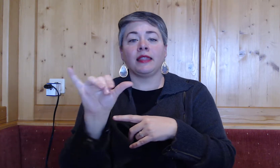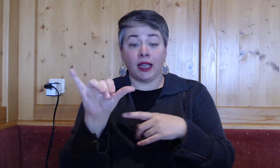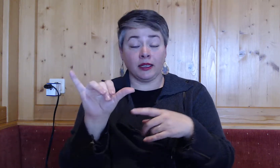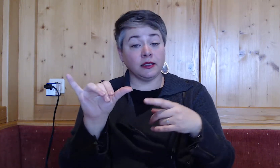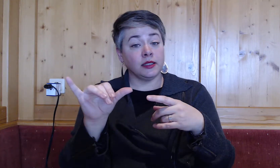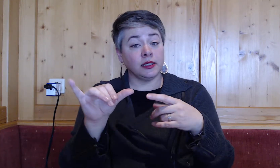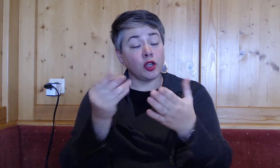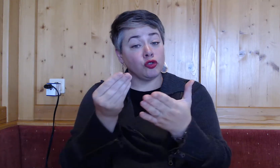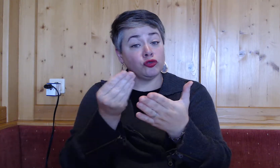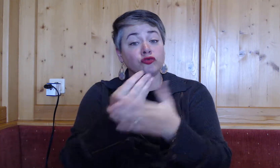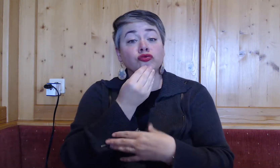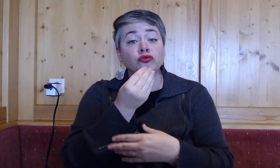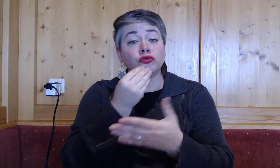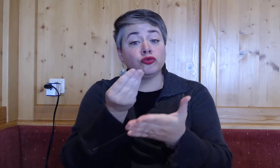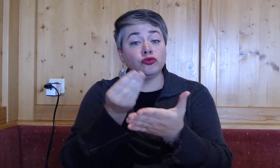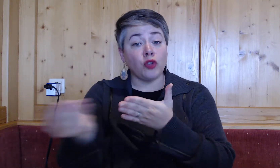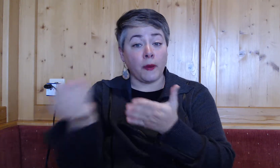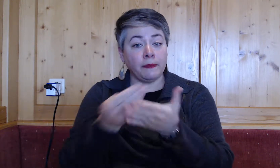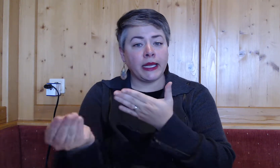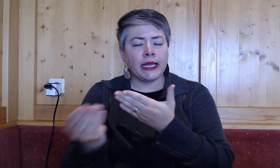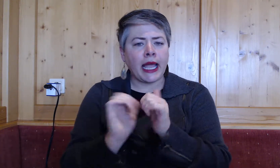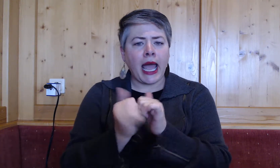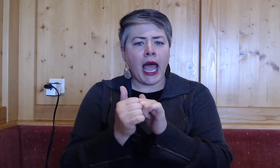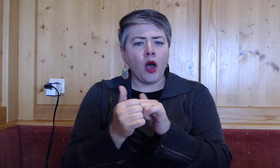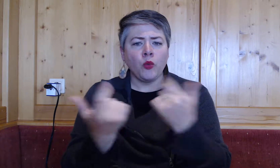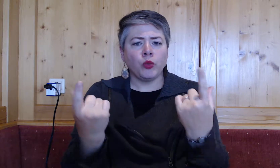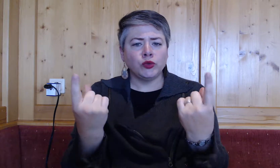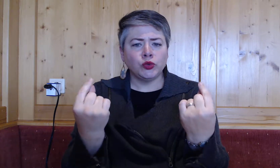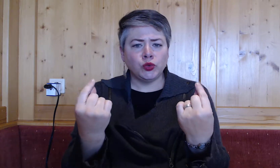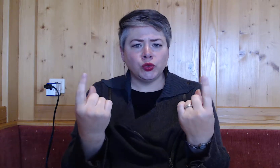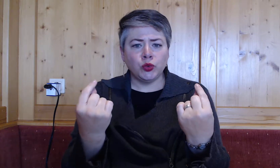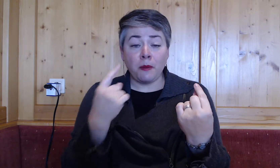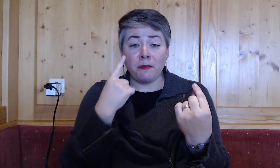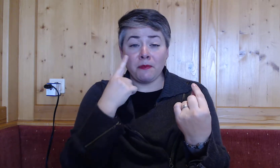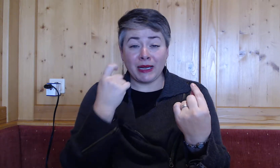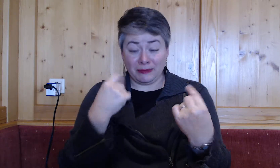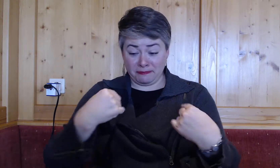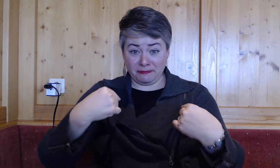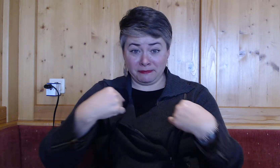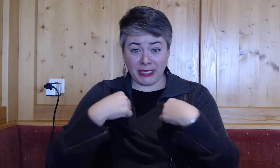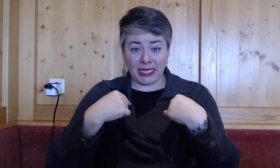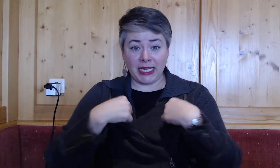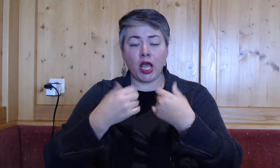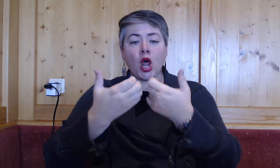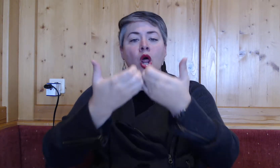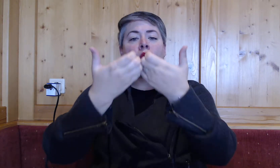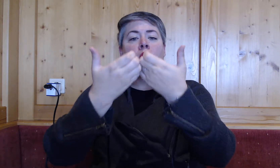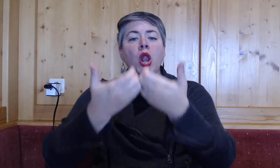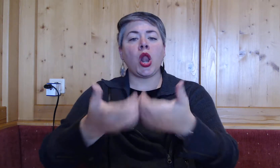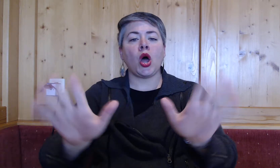Grocery shopping! In an Austrian market, I was completely LOST!